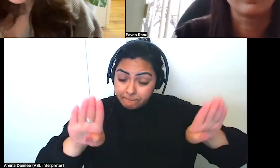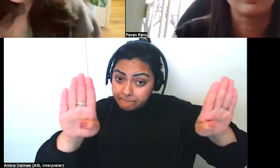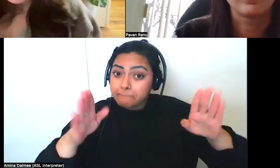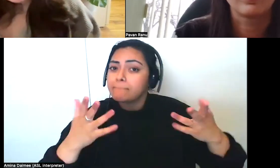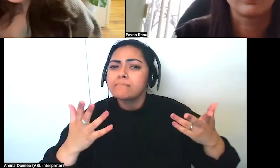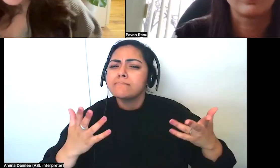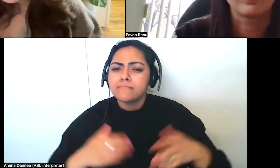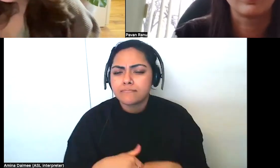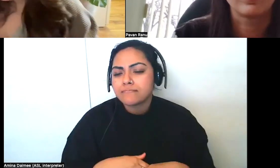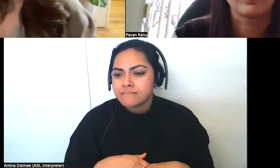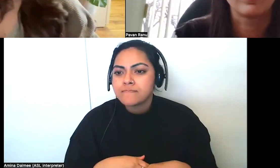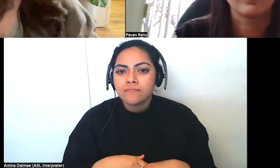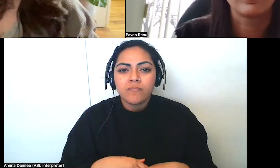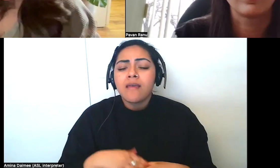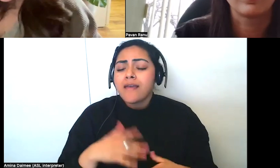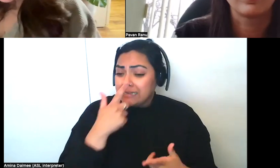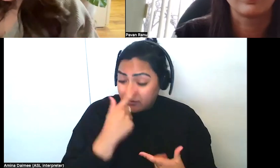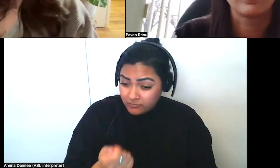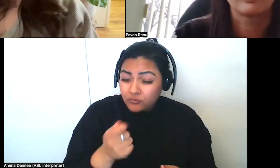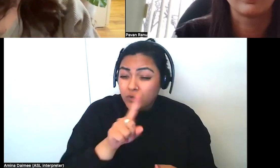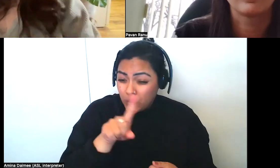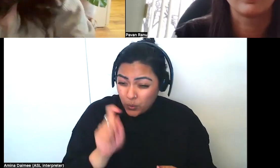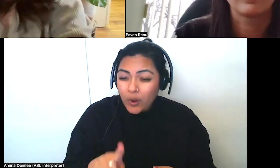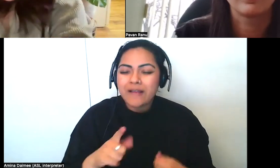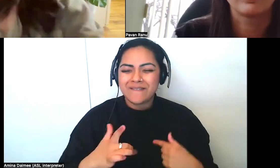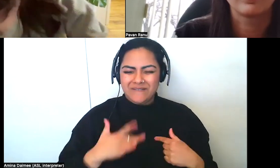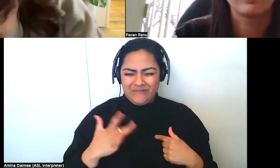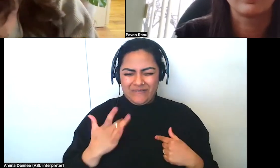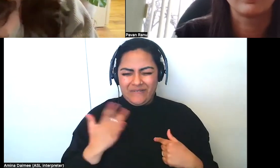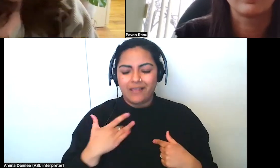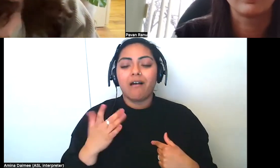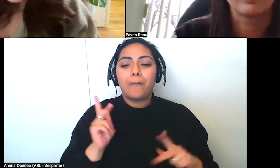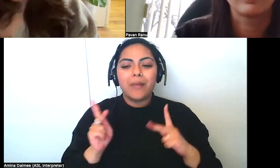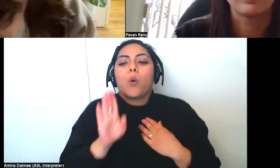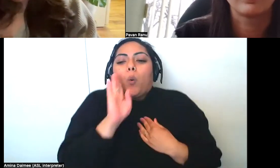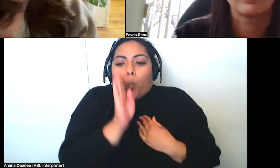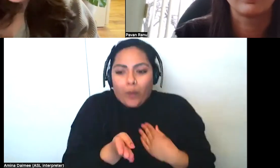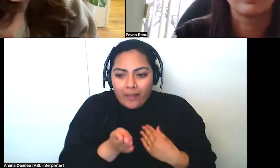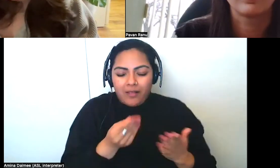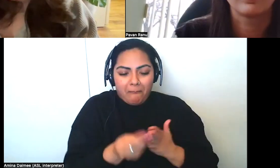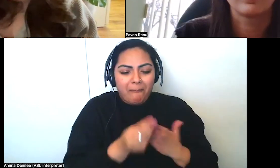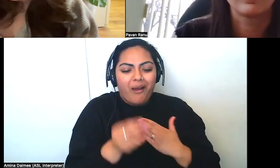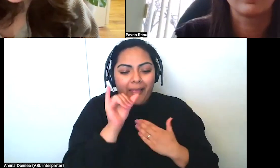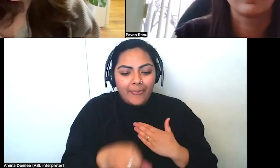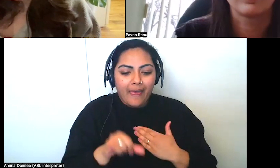be part of people's maximalist clutter. I don't think that's a bad idea to look at,